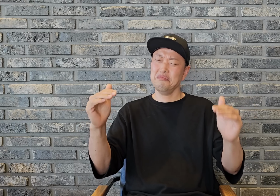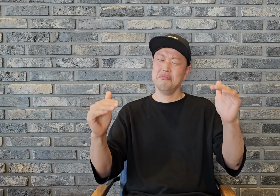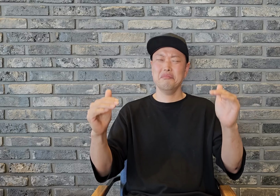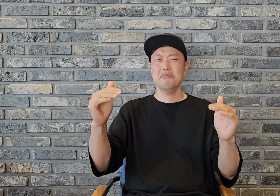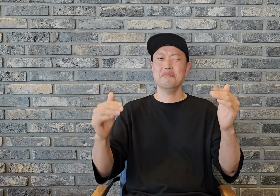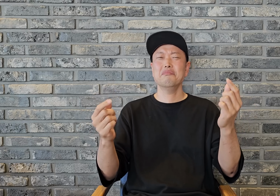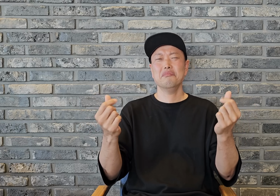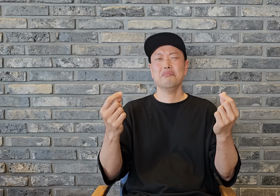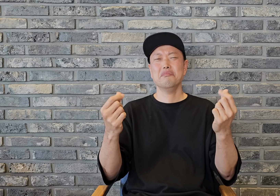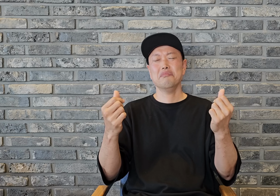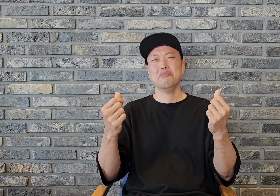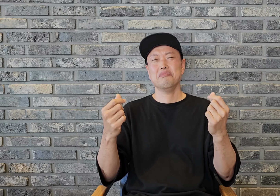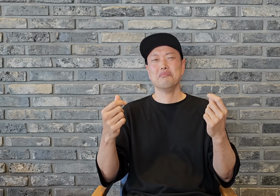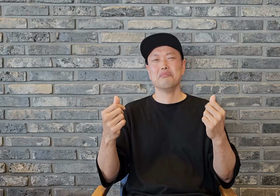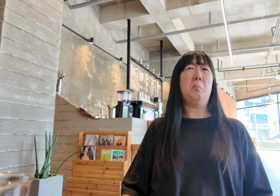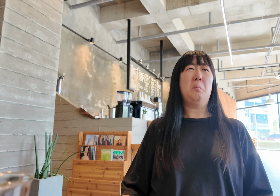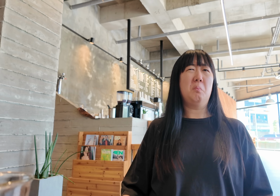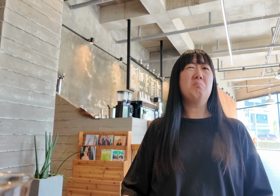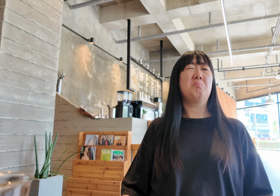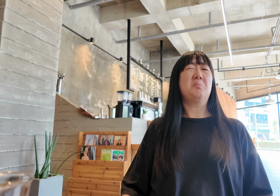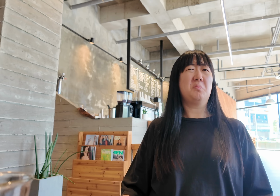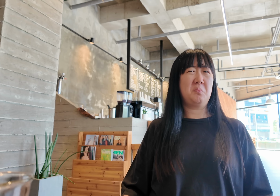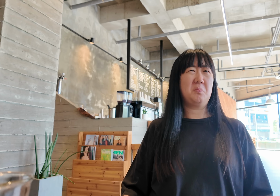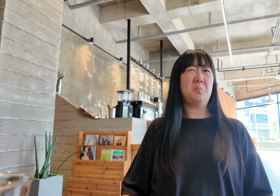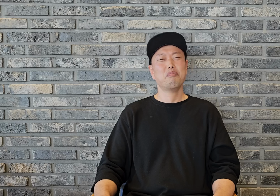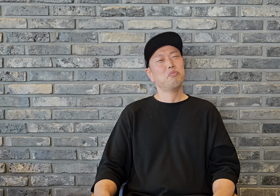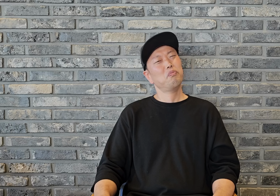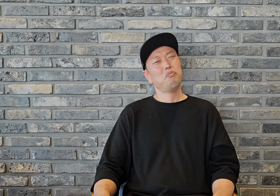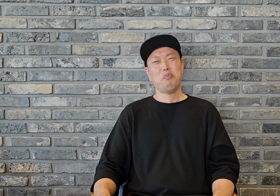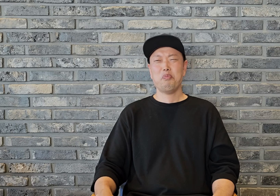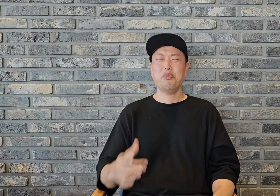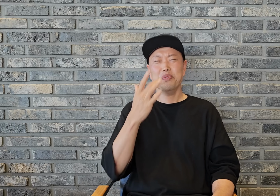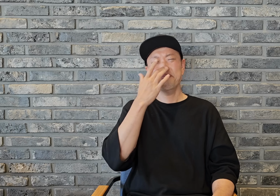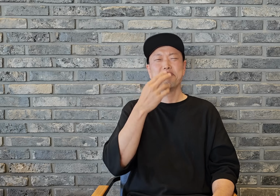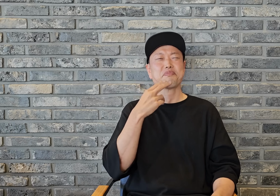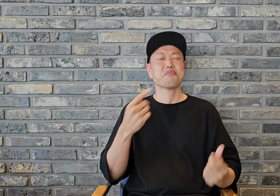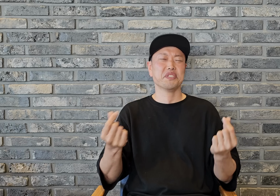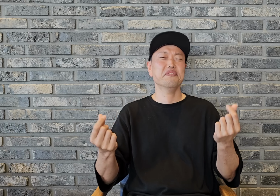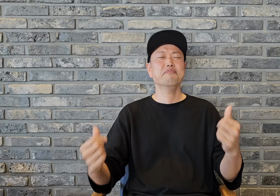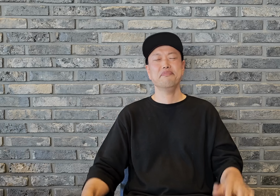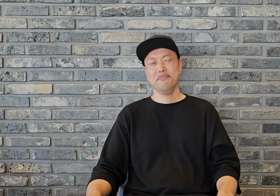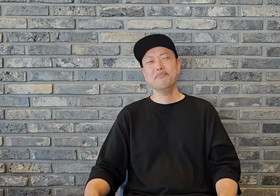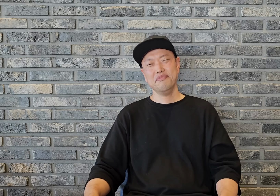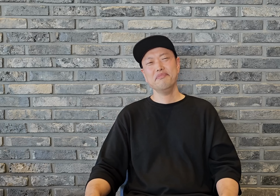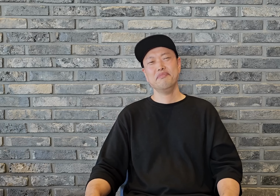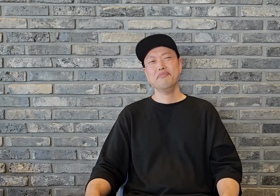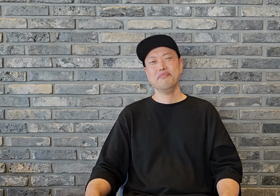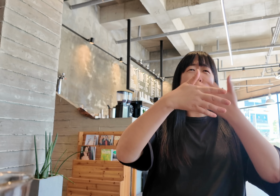It's boiling. Oh, there's no difference.